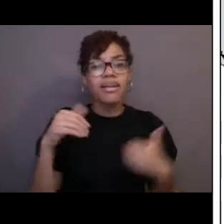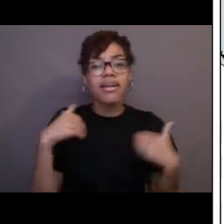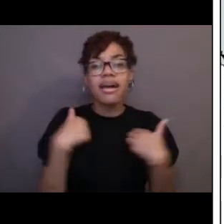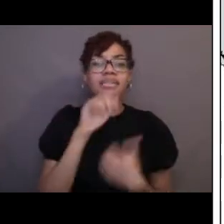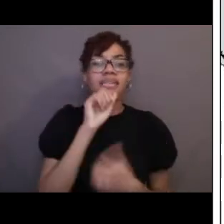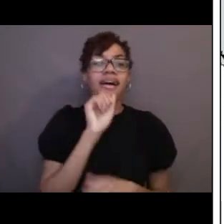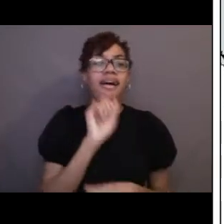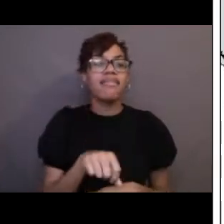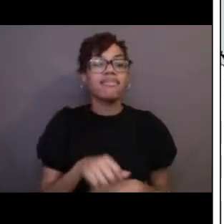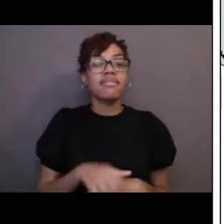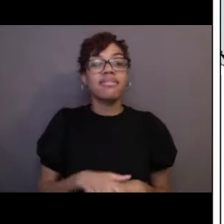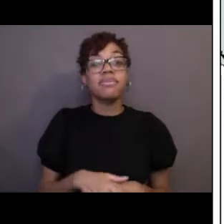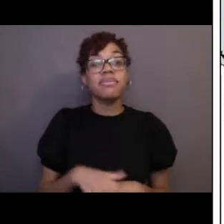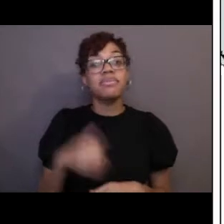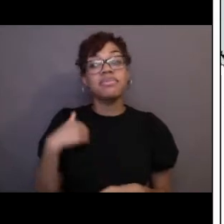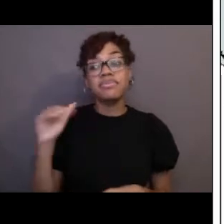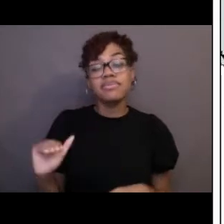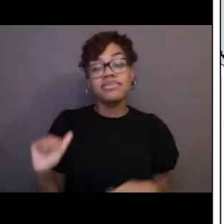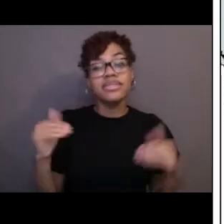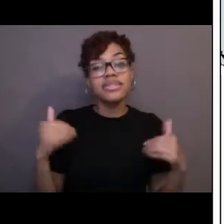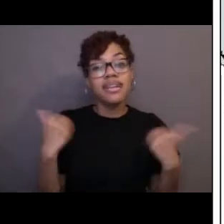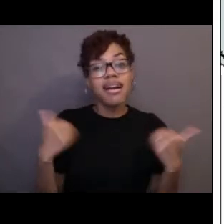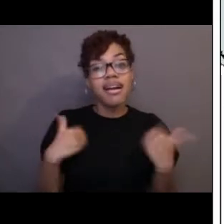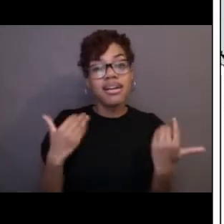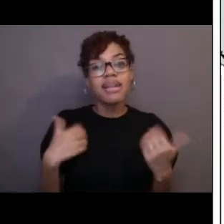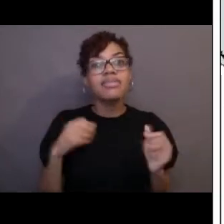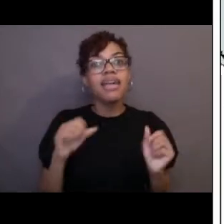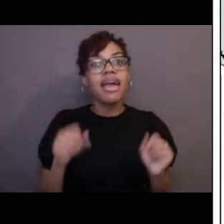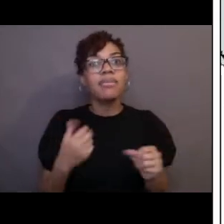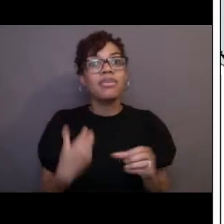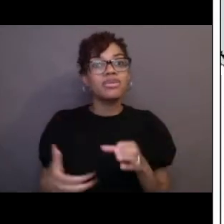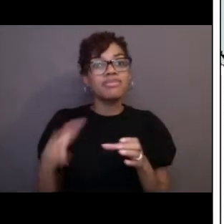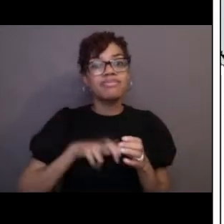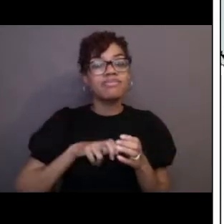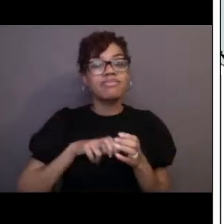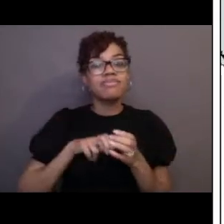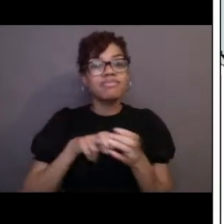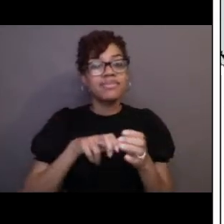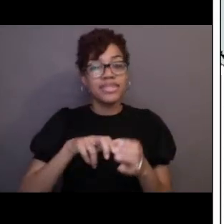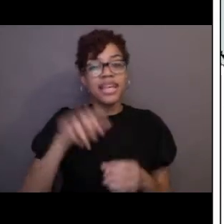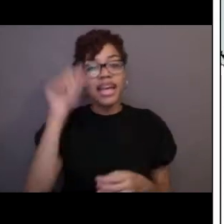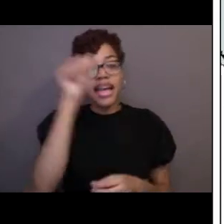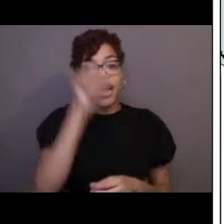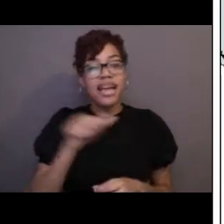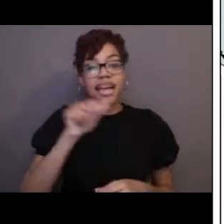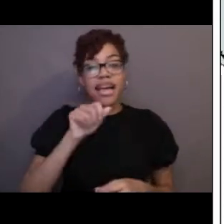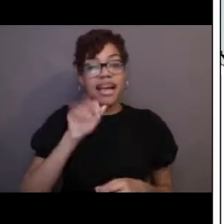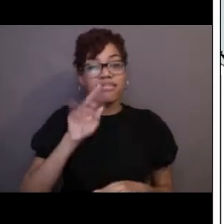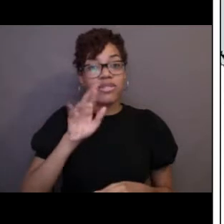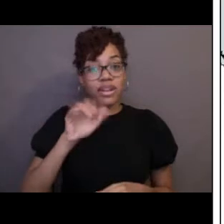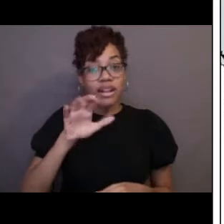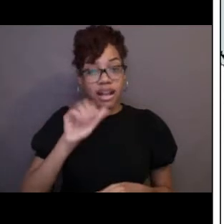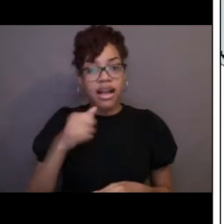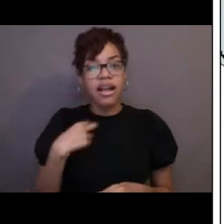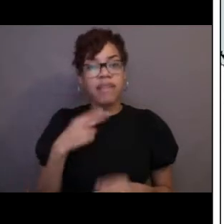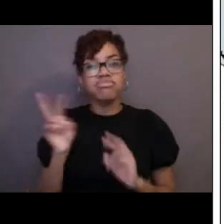When I was young, I was able to go on a Safari in Africa and sort of nurture that interest in wildlife.